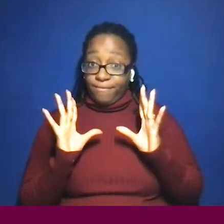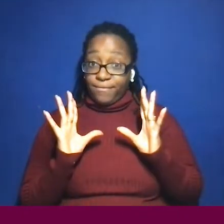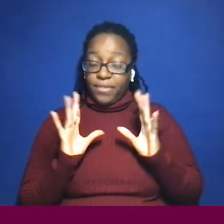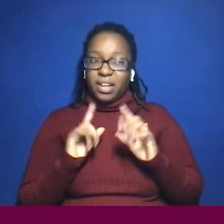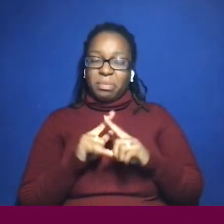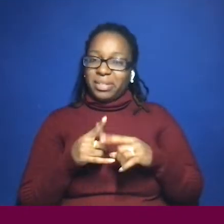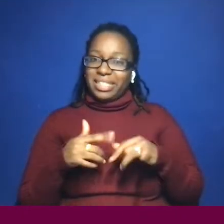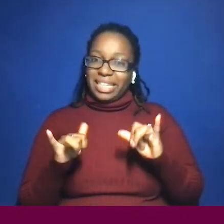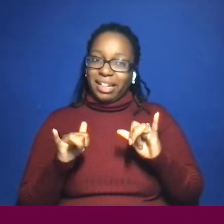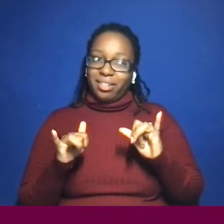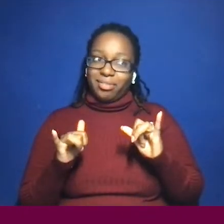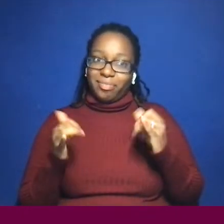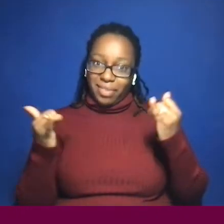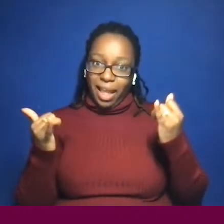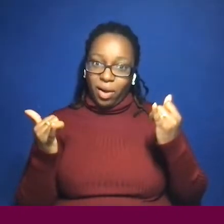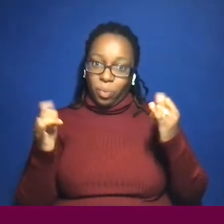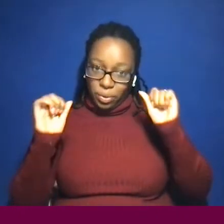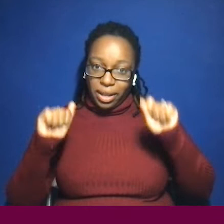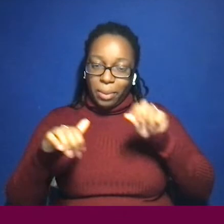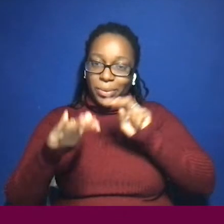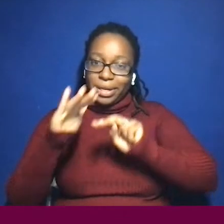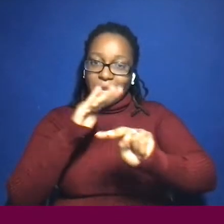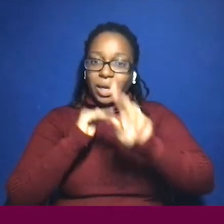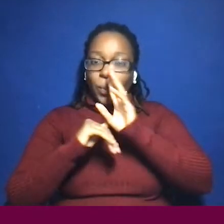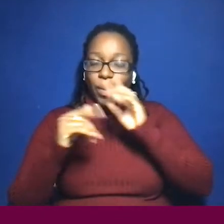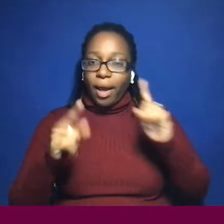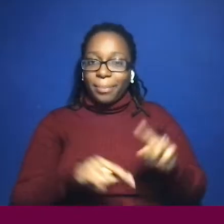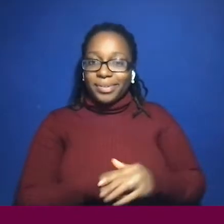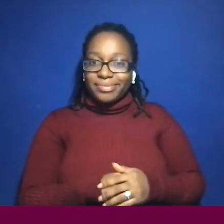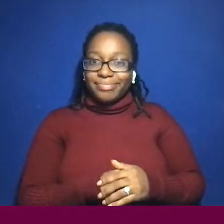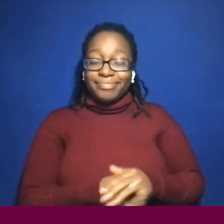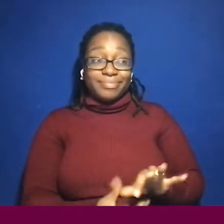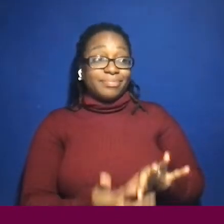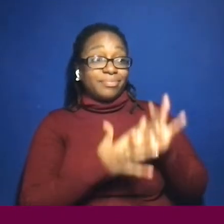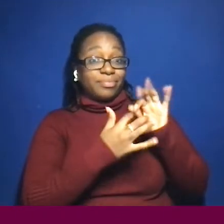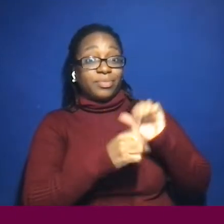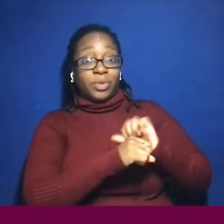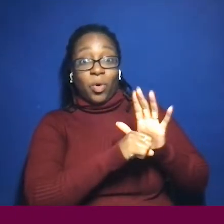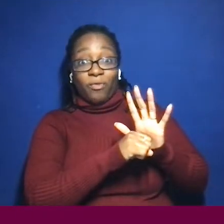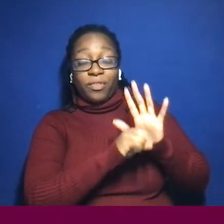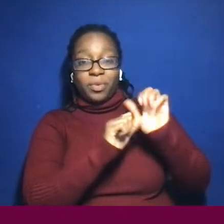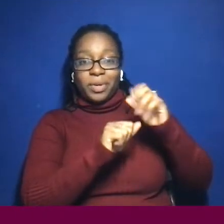toll from the COVID pandemic. But you can see analogies in other